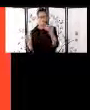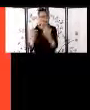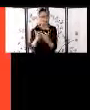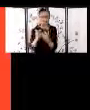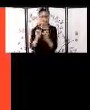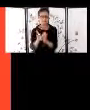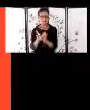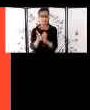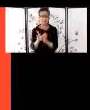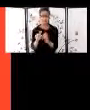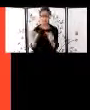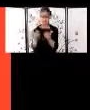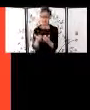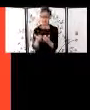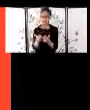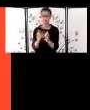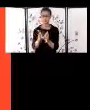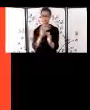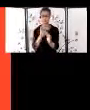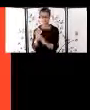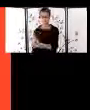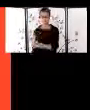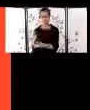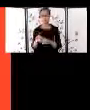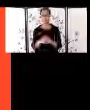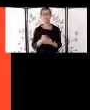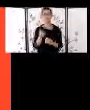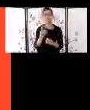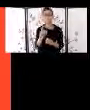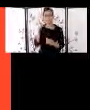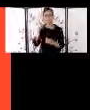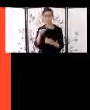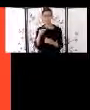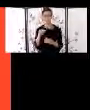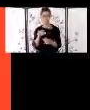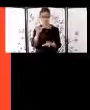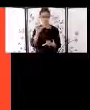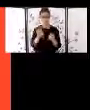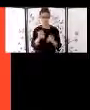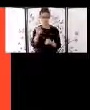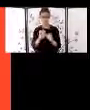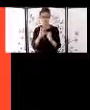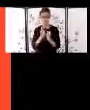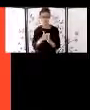what you are being evaluated on and how you might achieve a higher rated application.